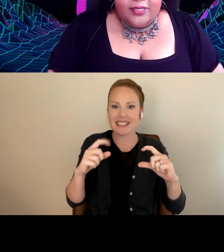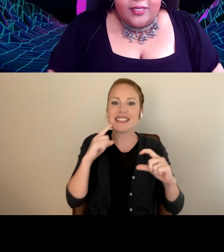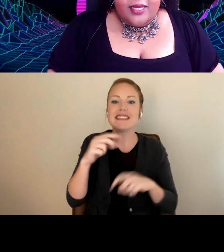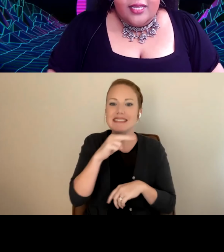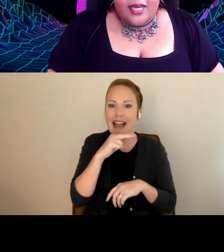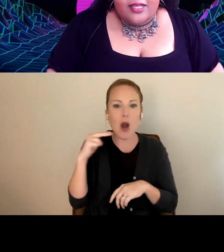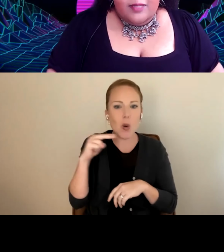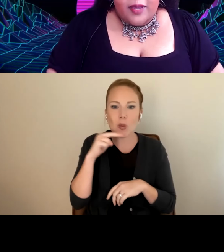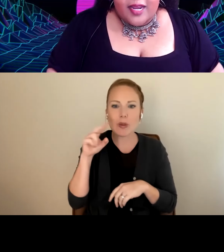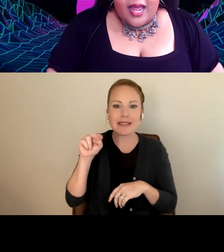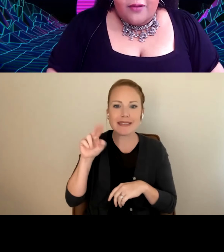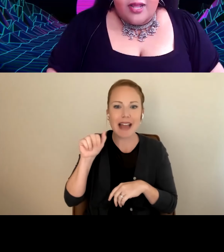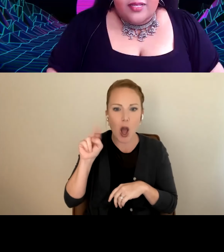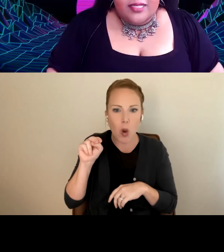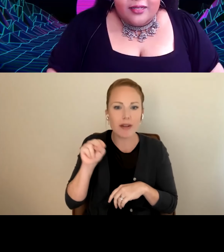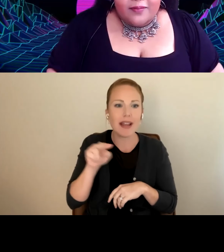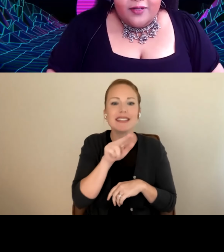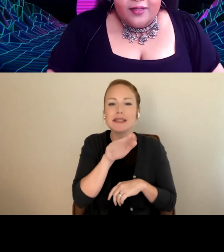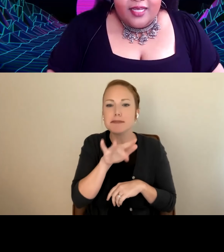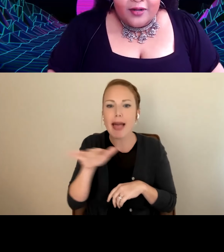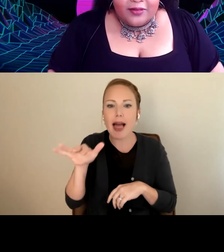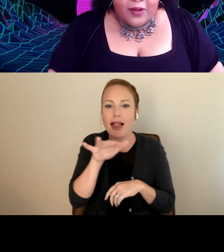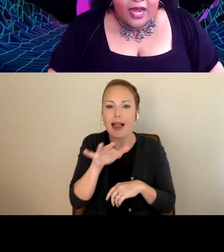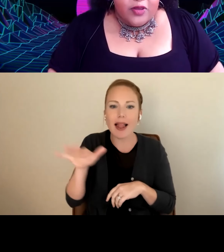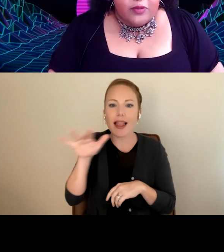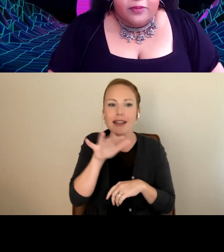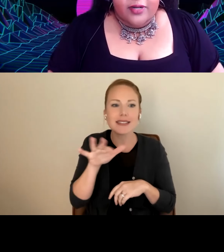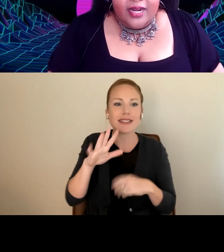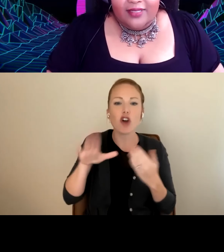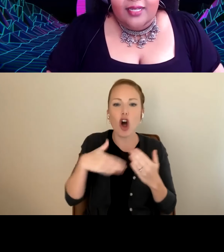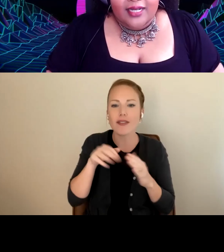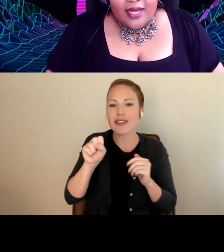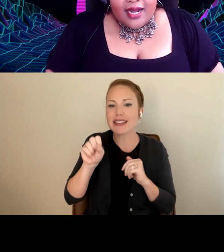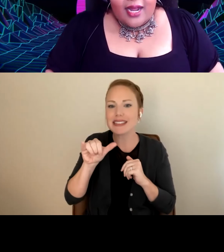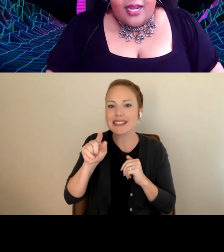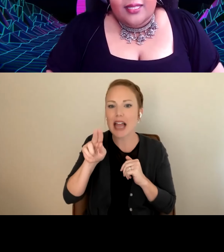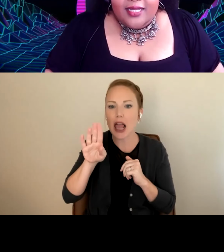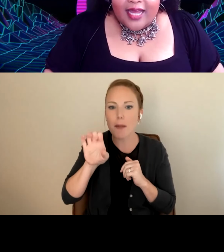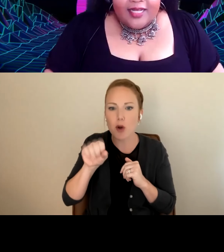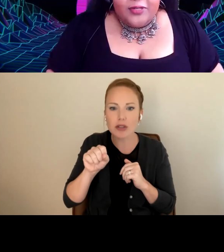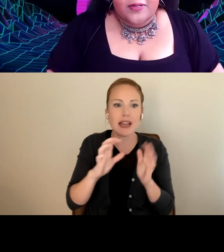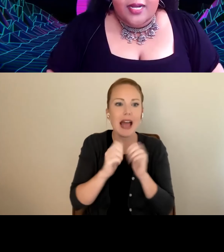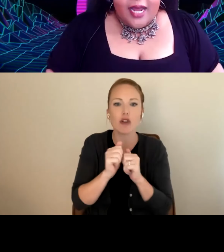the spelling out of the syllables and how you would pronounce it. I think that is correct I